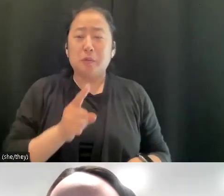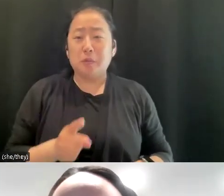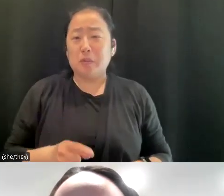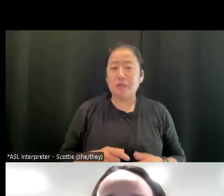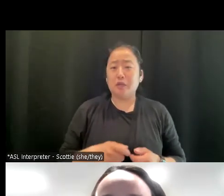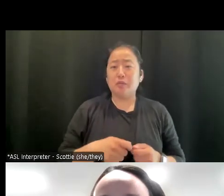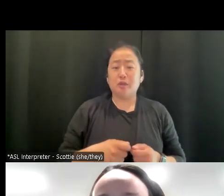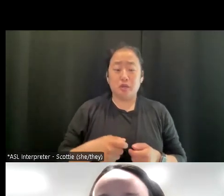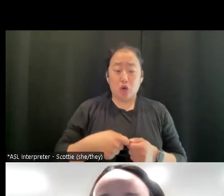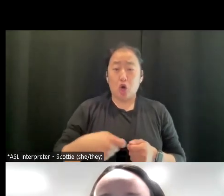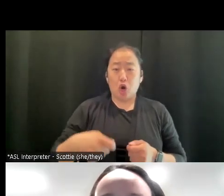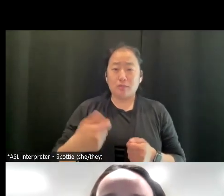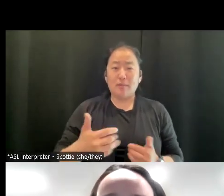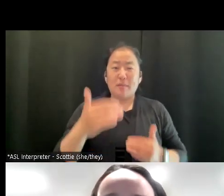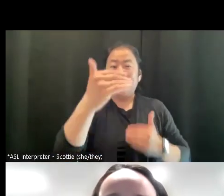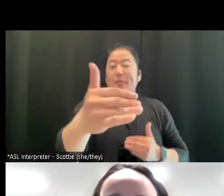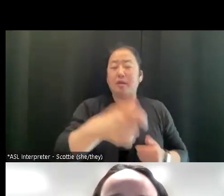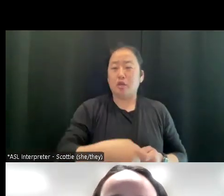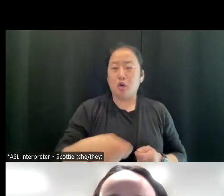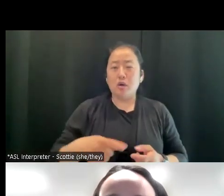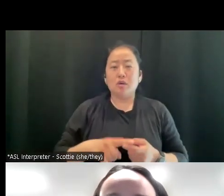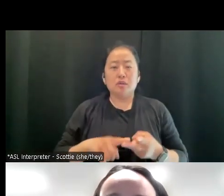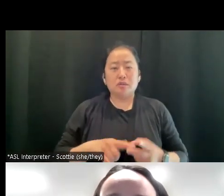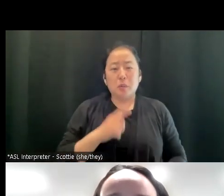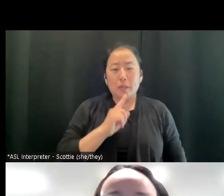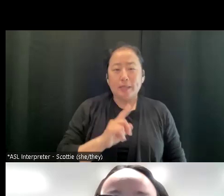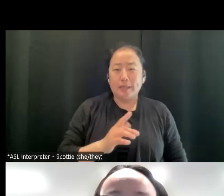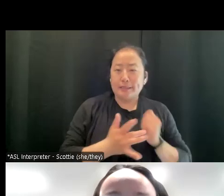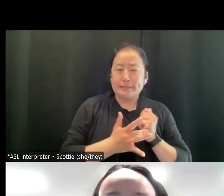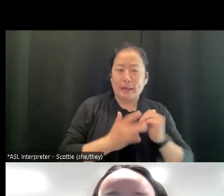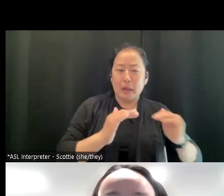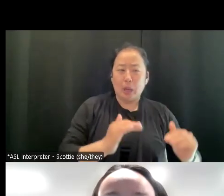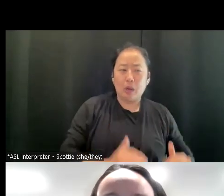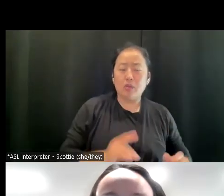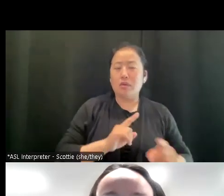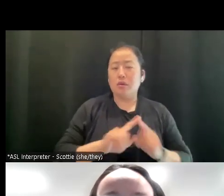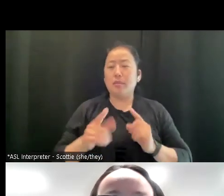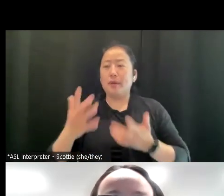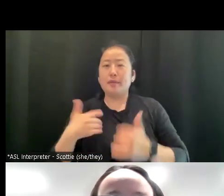high-tech as something to like an OB robot used to help people eat independently.